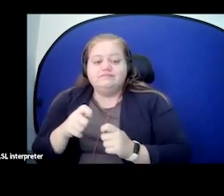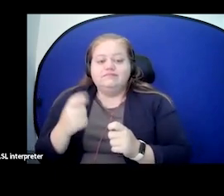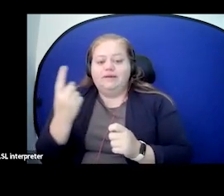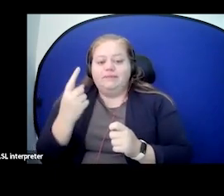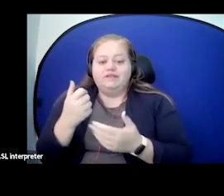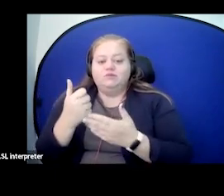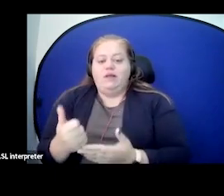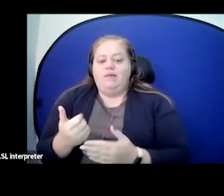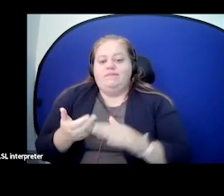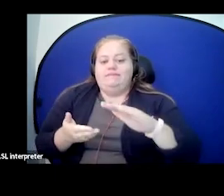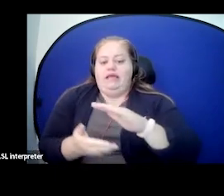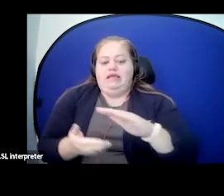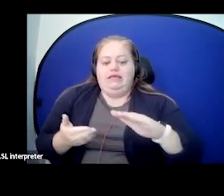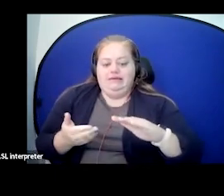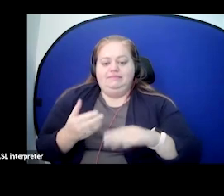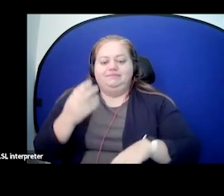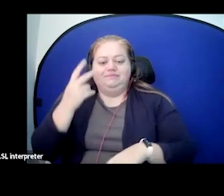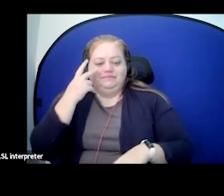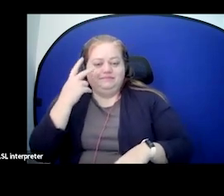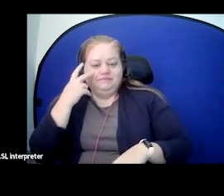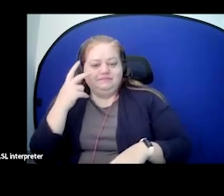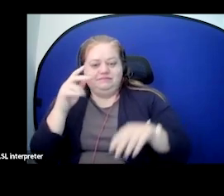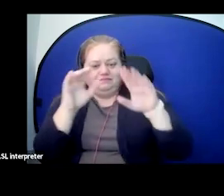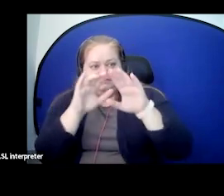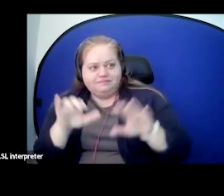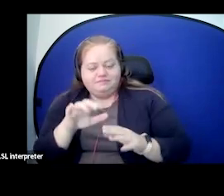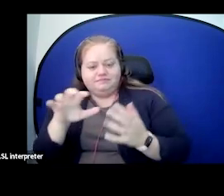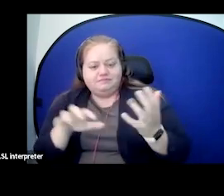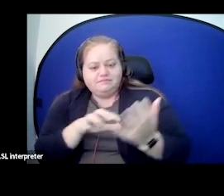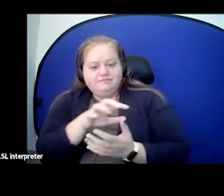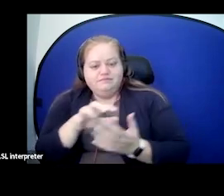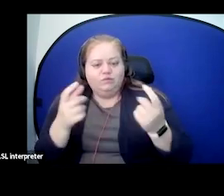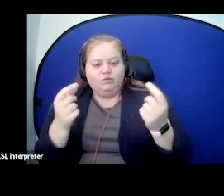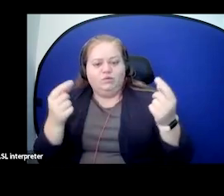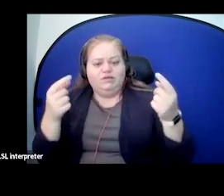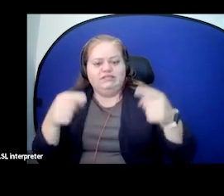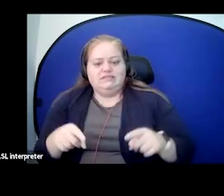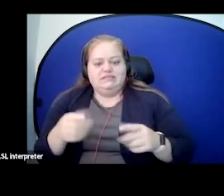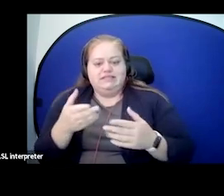And then in here, you can see-- we get a general idea of what the items are there.